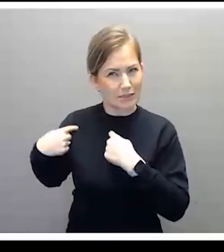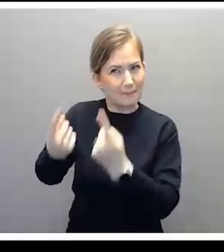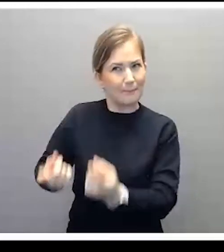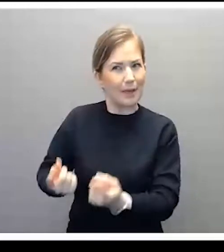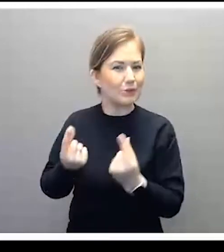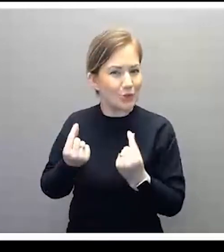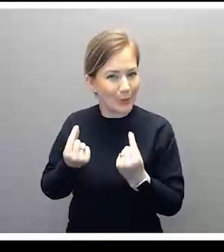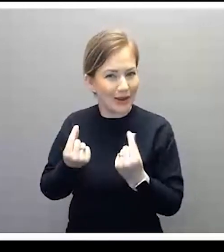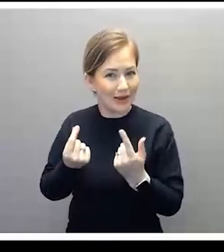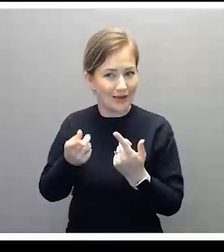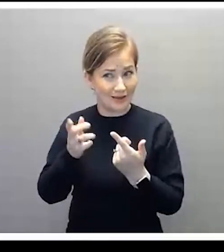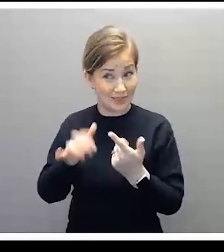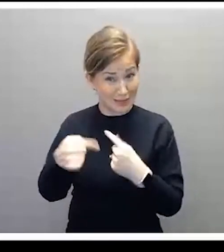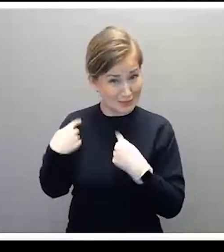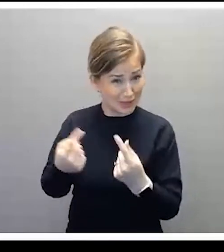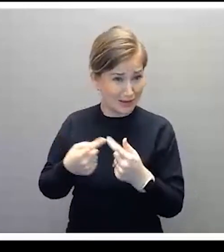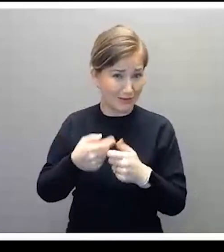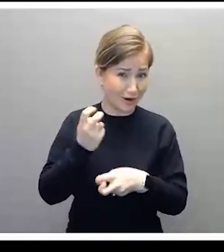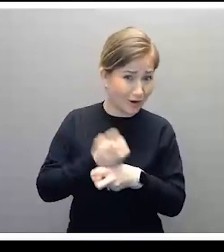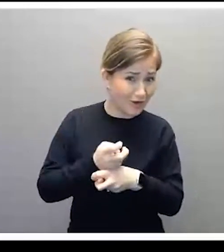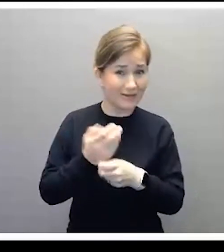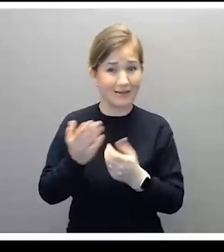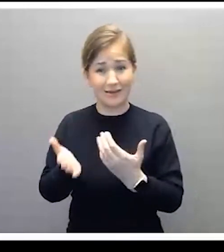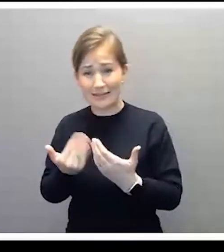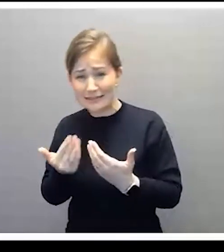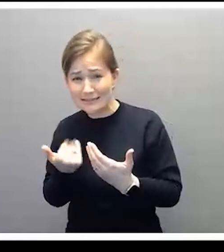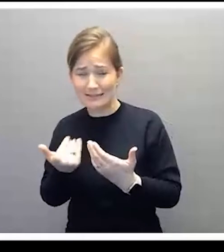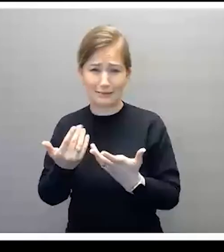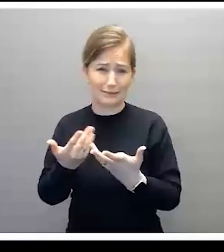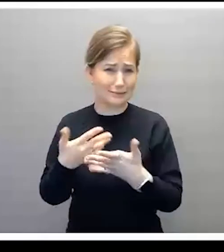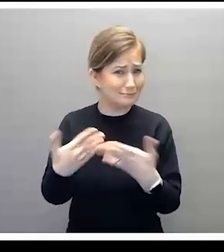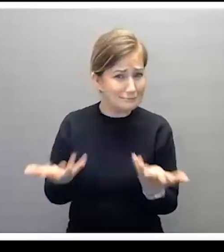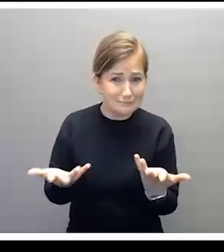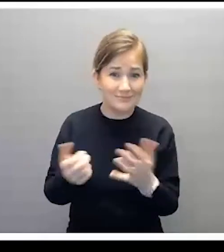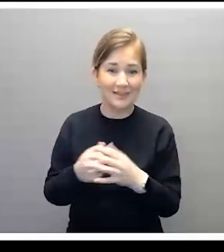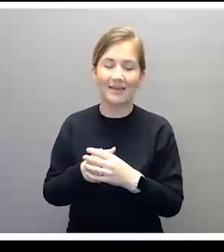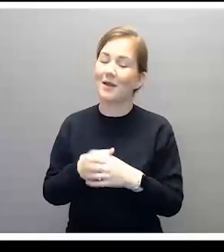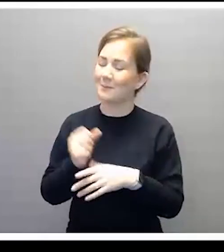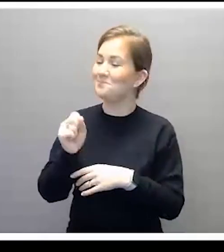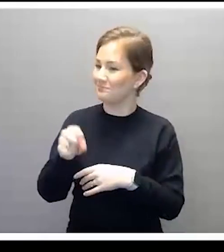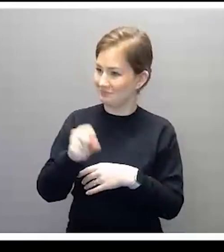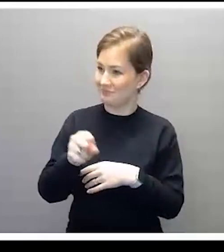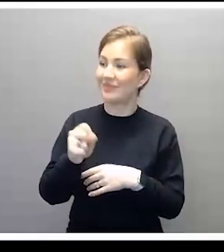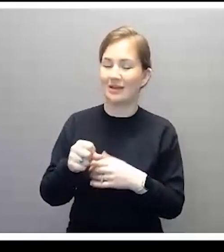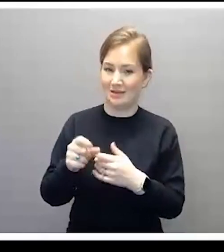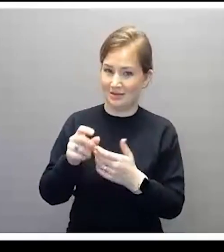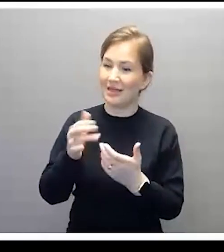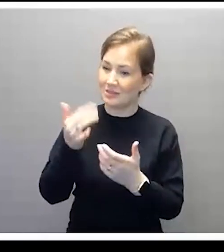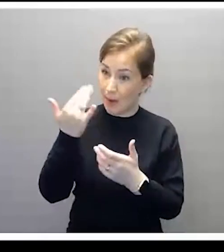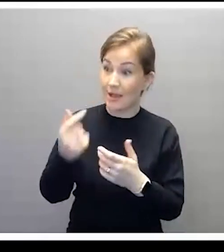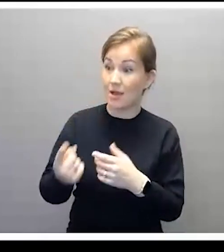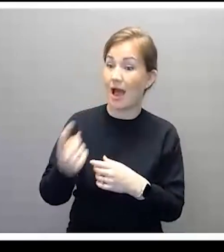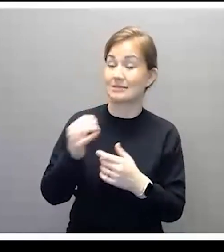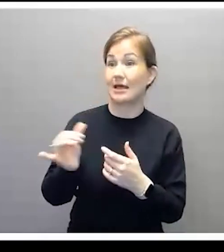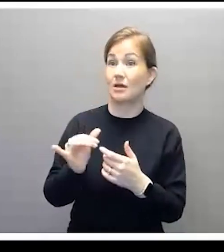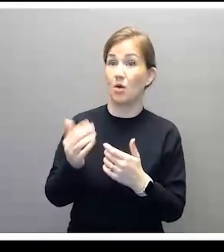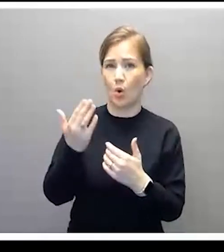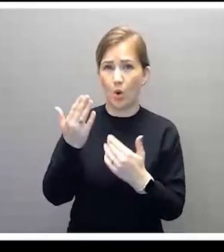And how easy or hard was it for them to do that? Yeah. And that's kinda the, why do it at the storage layer